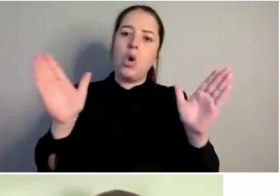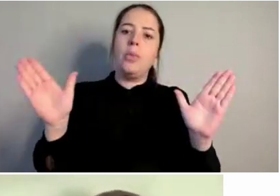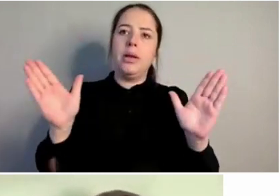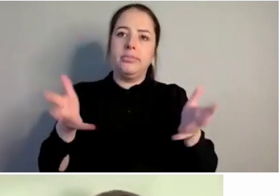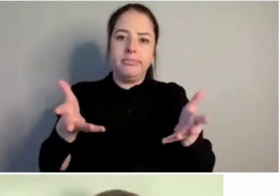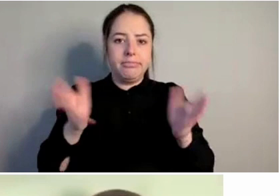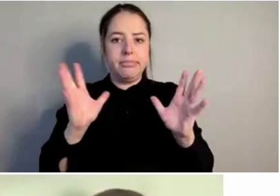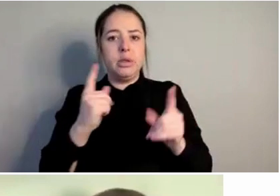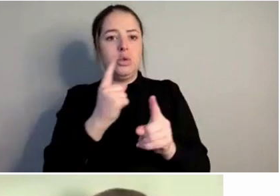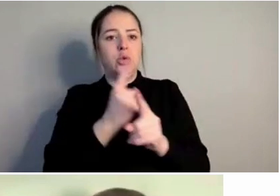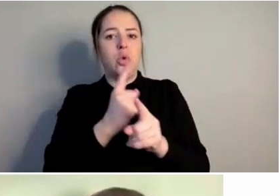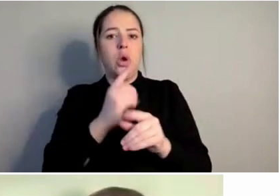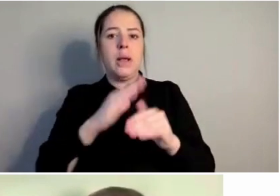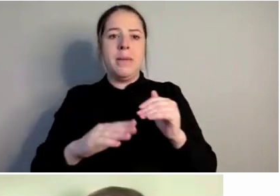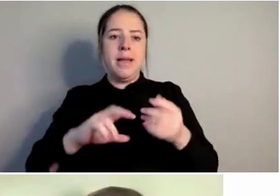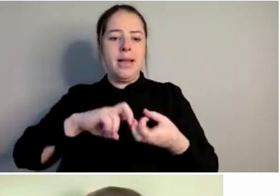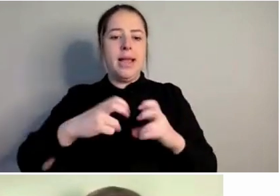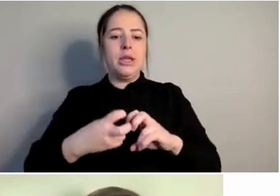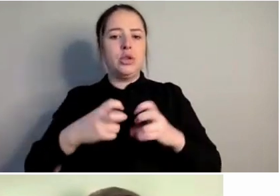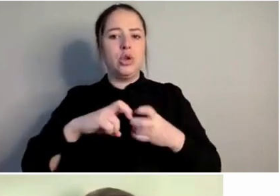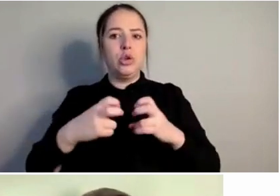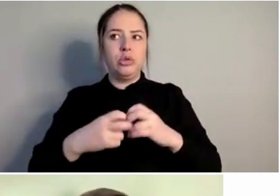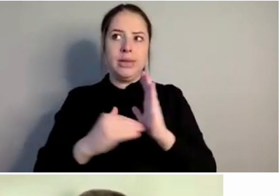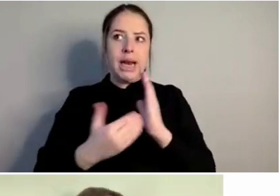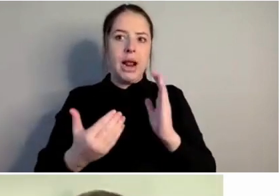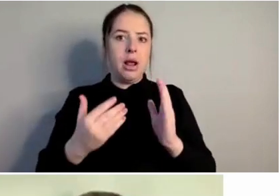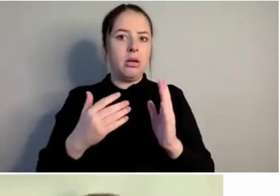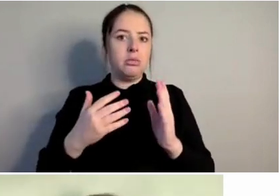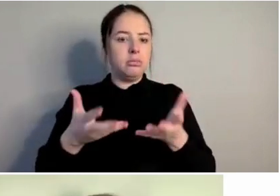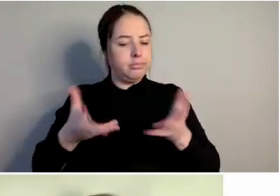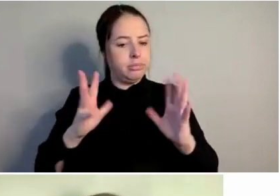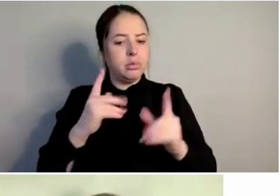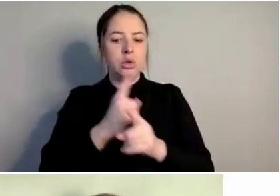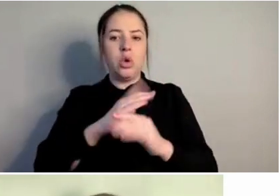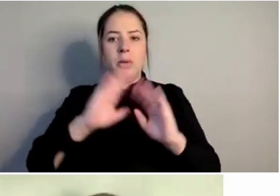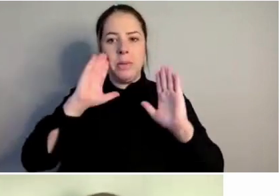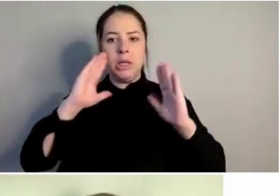to talk about issues in general to do with mental health, which is a wholly healthy thing.